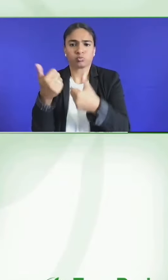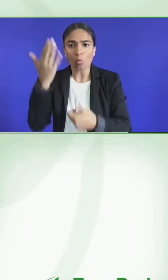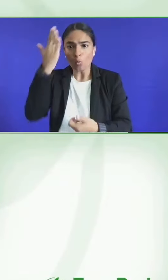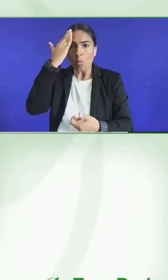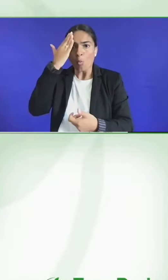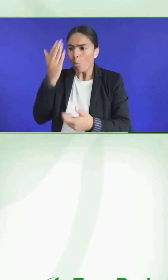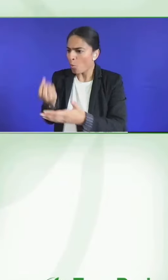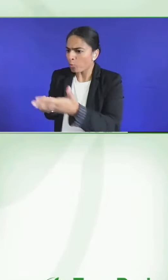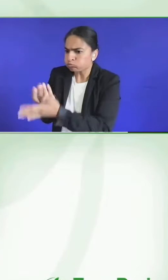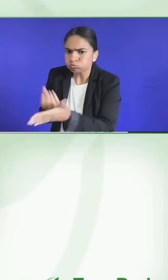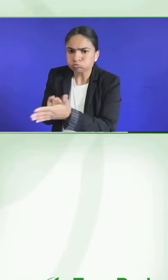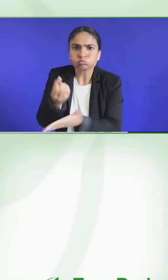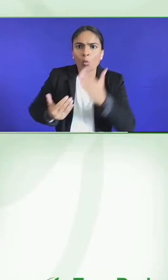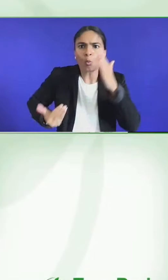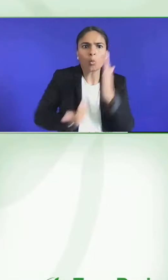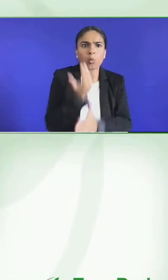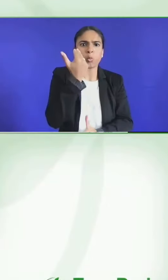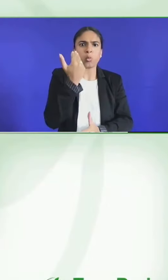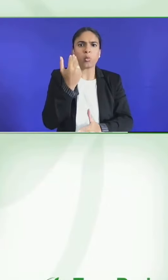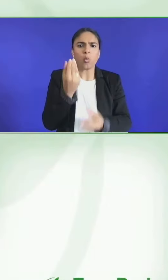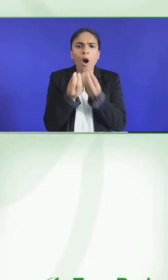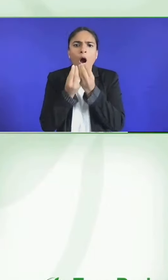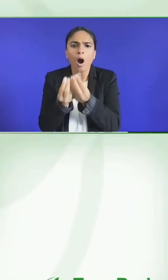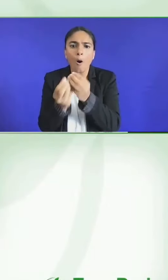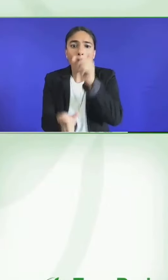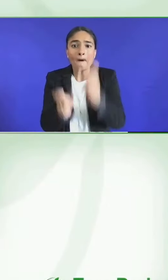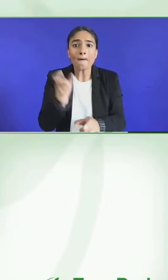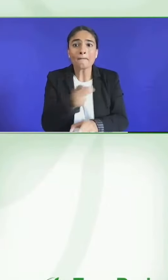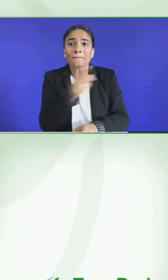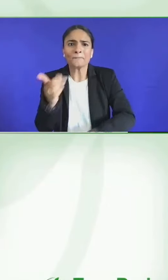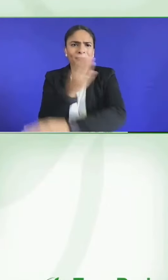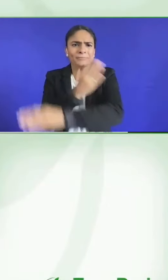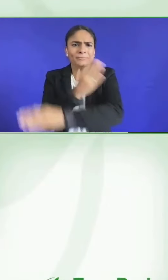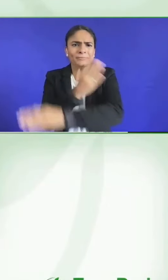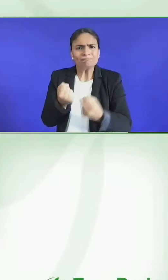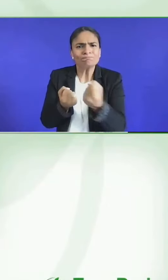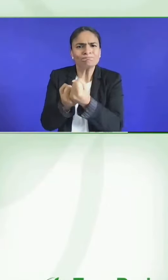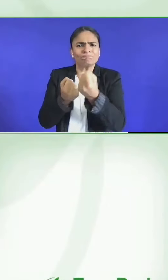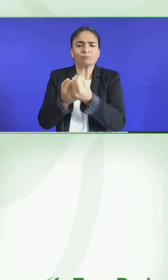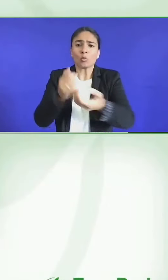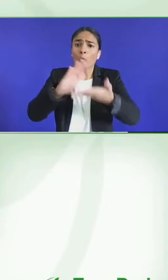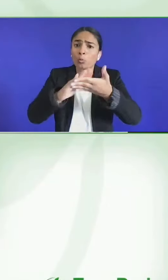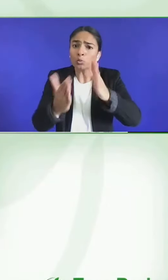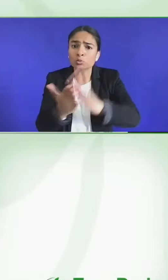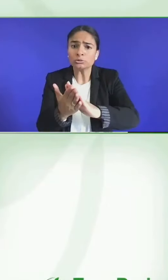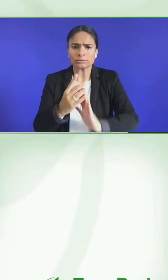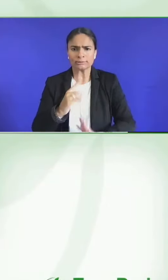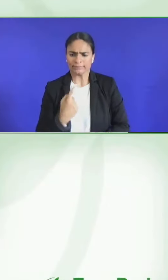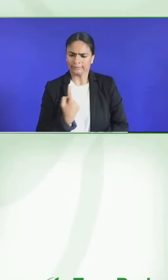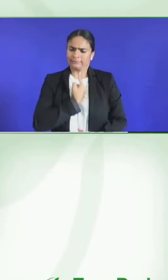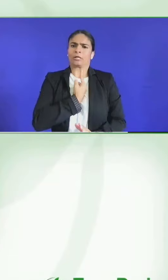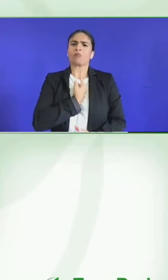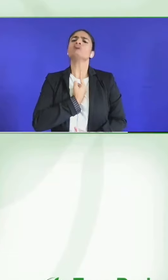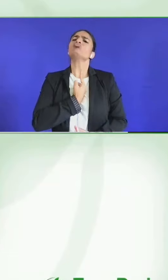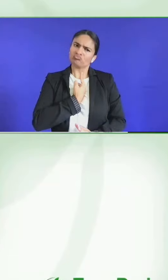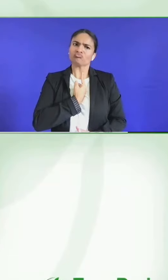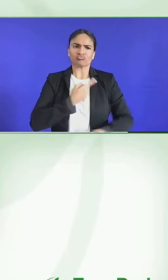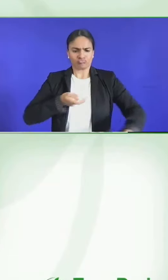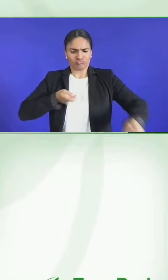Technology is also playing an increasingly important role in ensuring independent living and we will also be discussing that today.